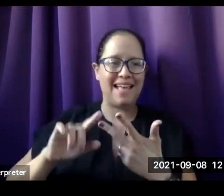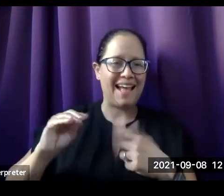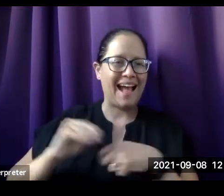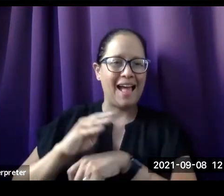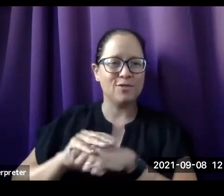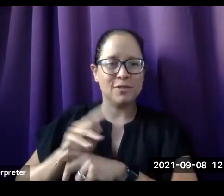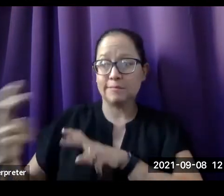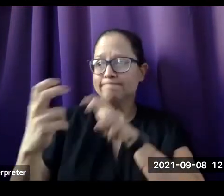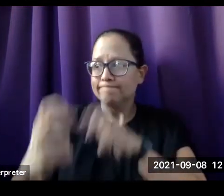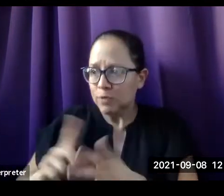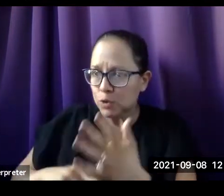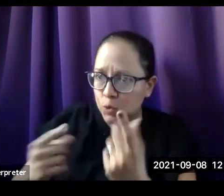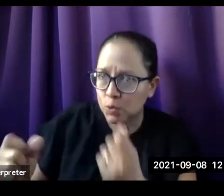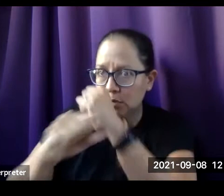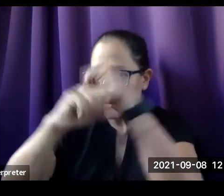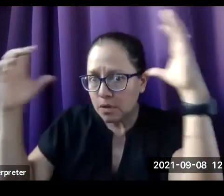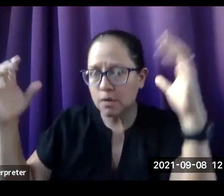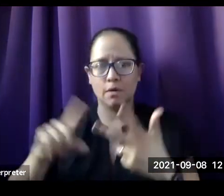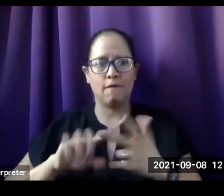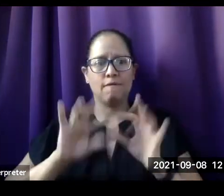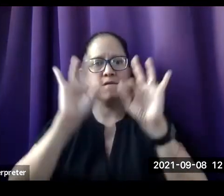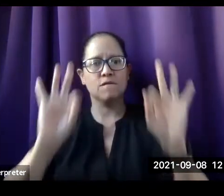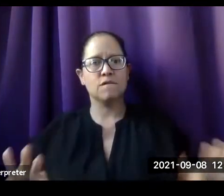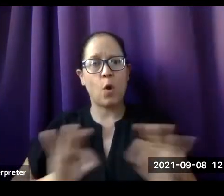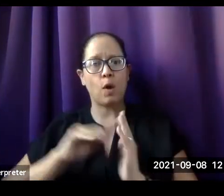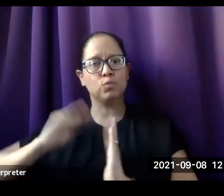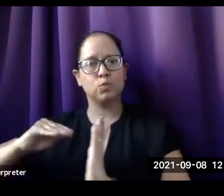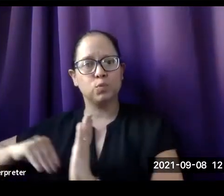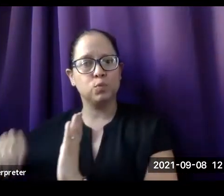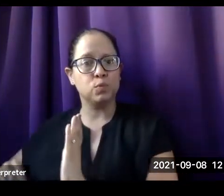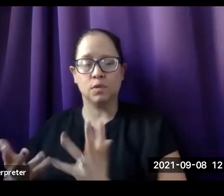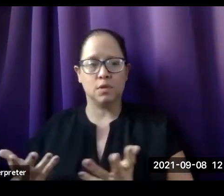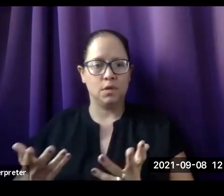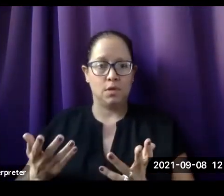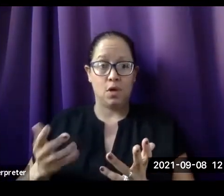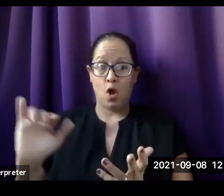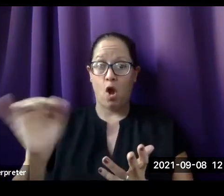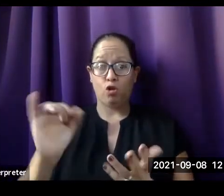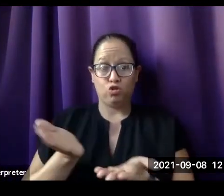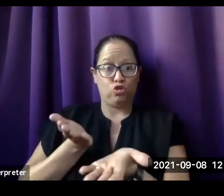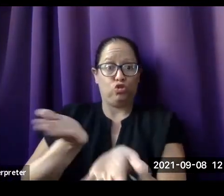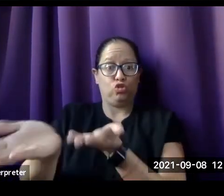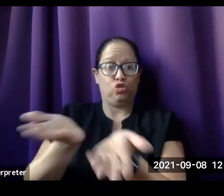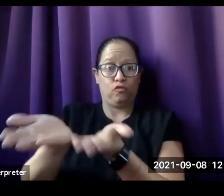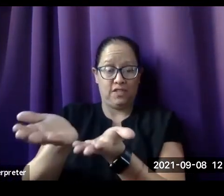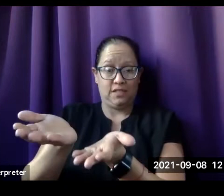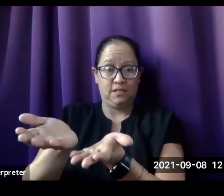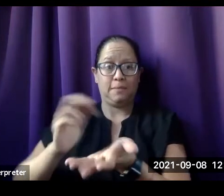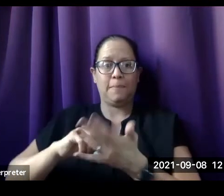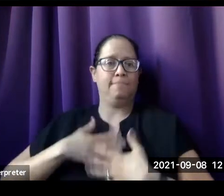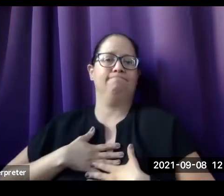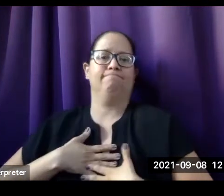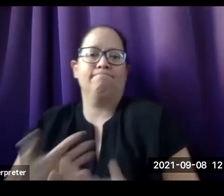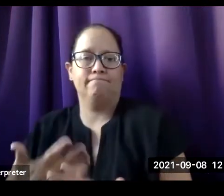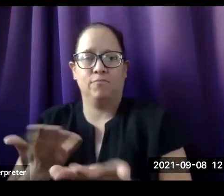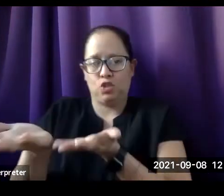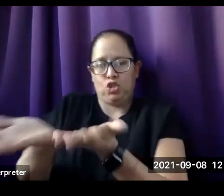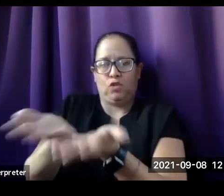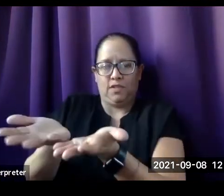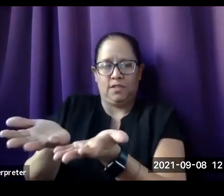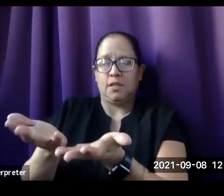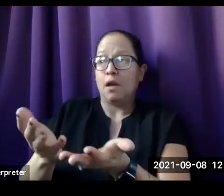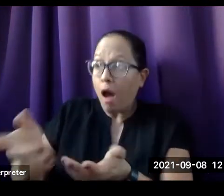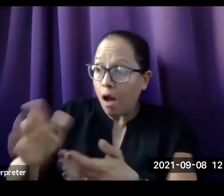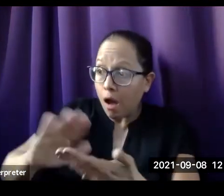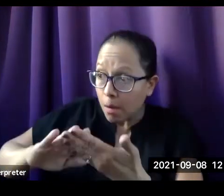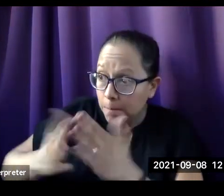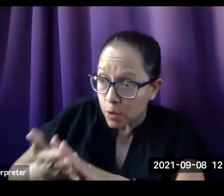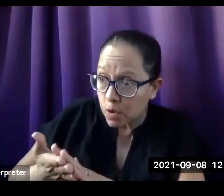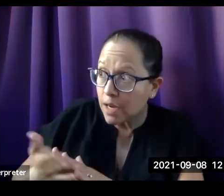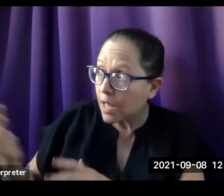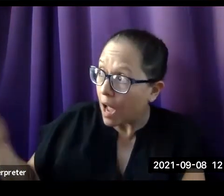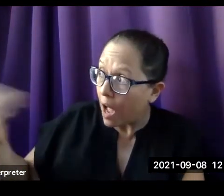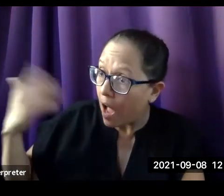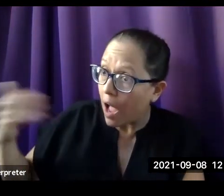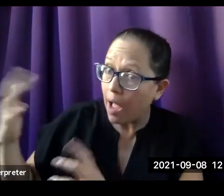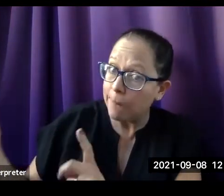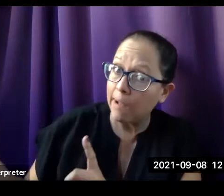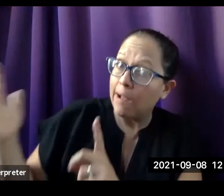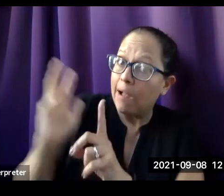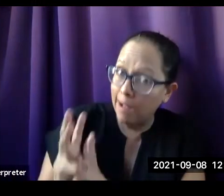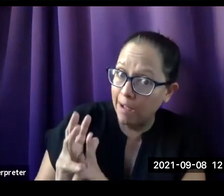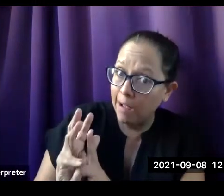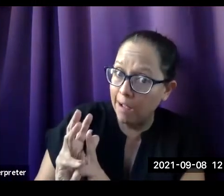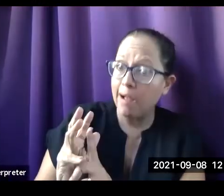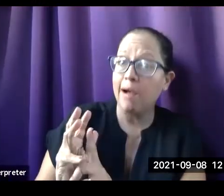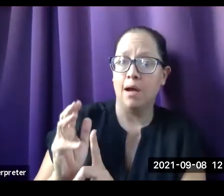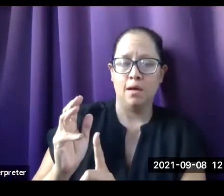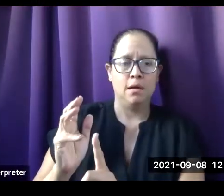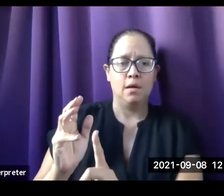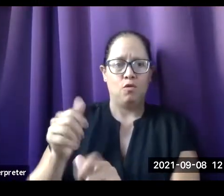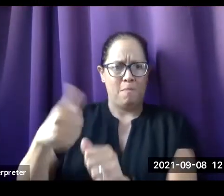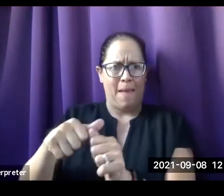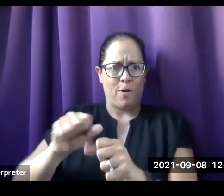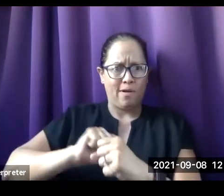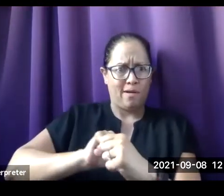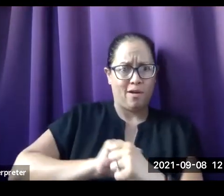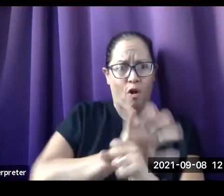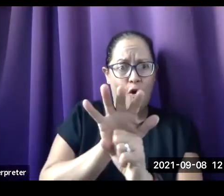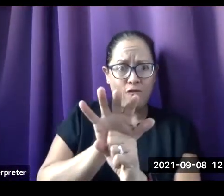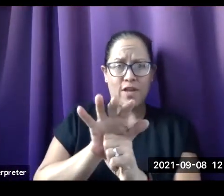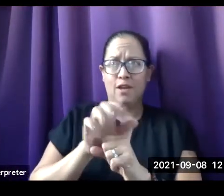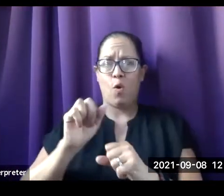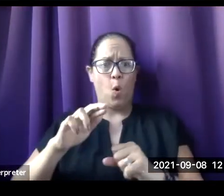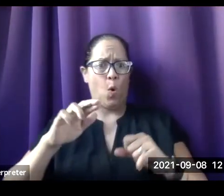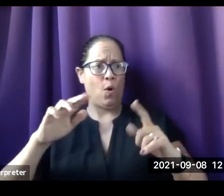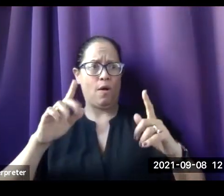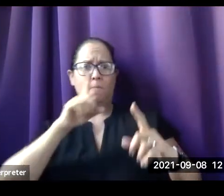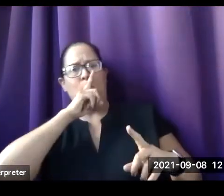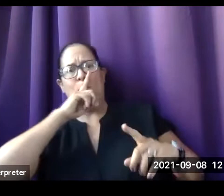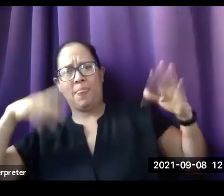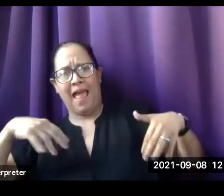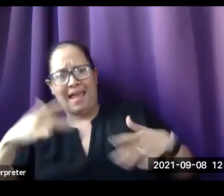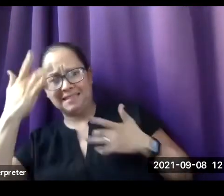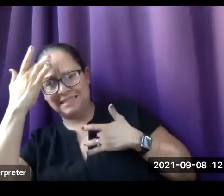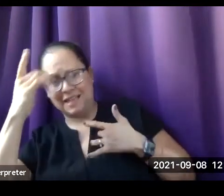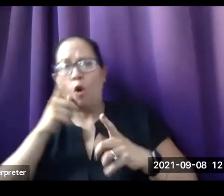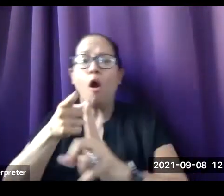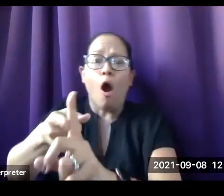They're helping people file insurance claim, but they're also quite service centric, so they're doing more in their communities, to build out how to move on from just the immediate direct care of case centric care provision to be able to think about how